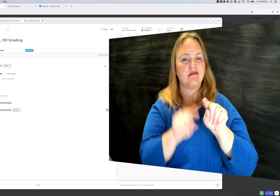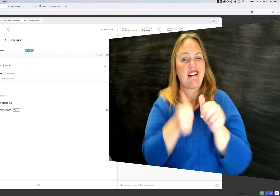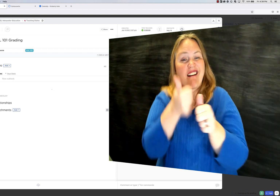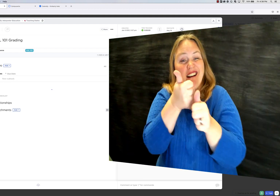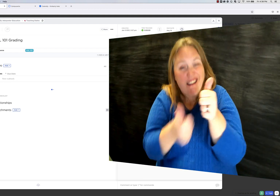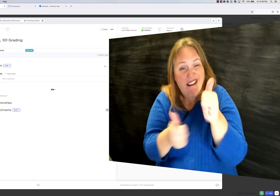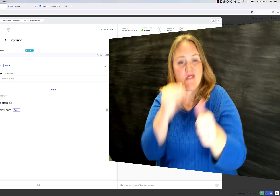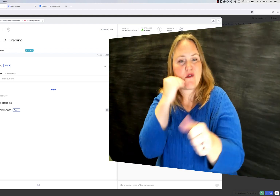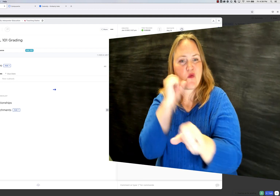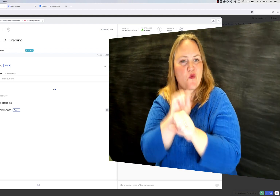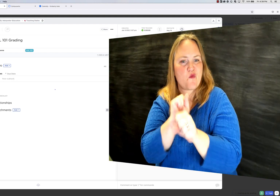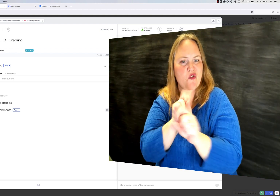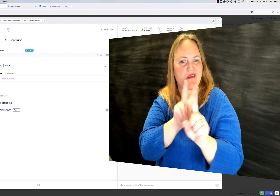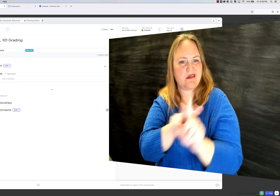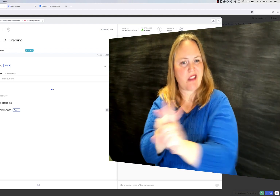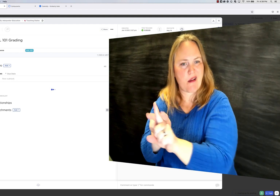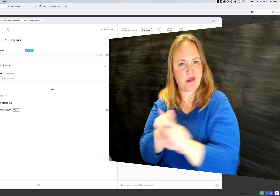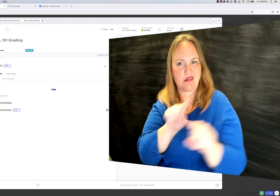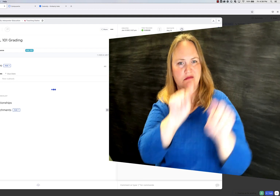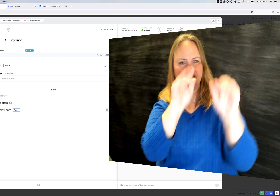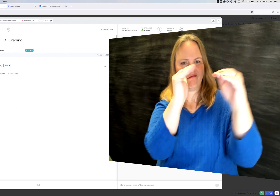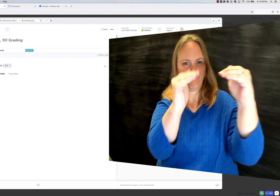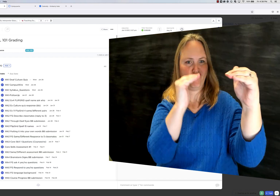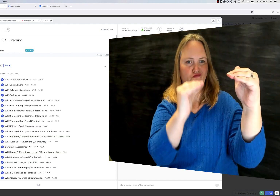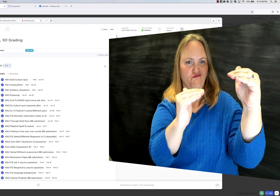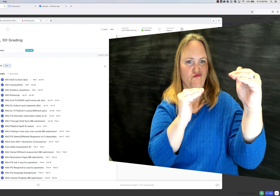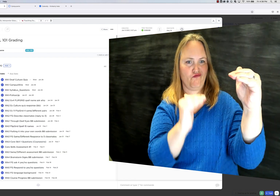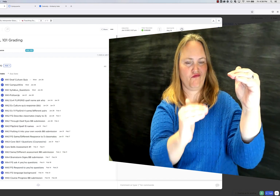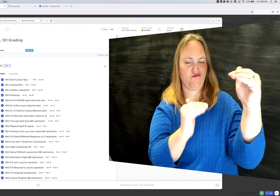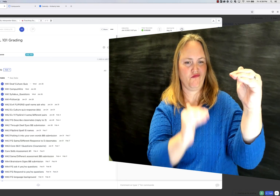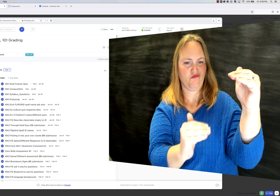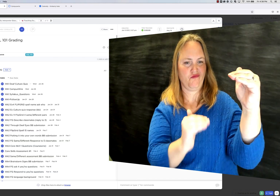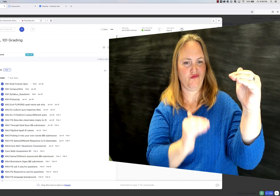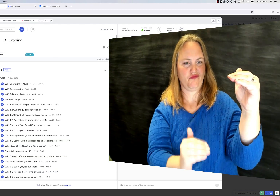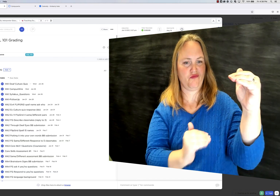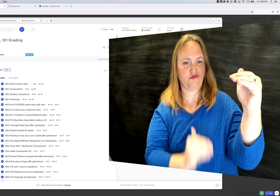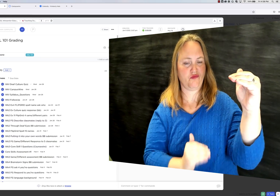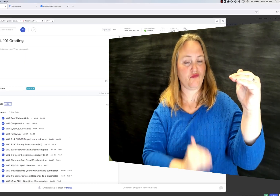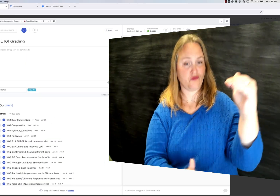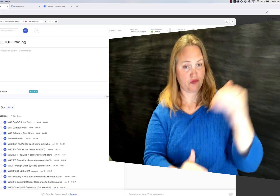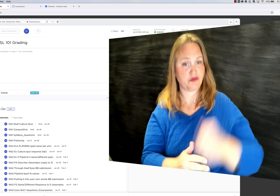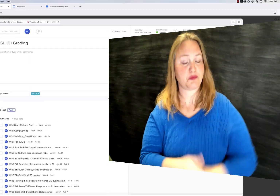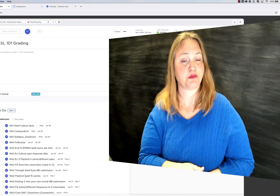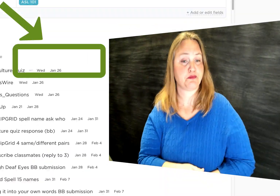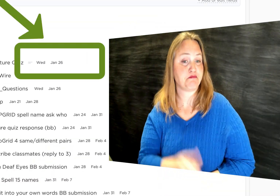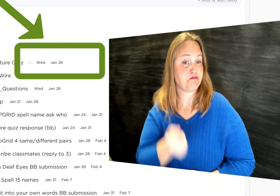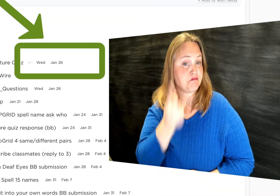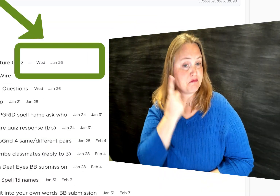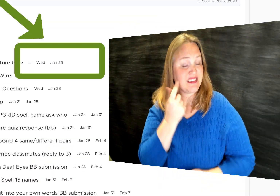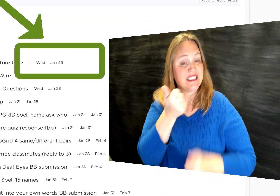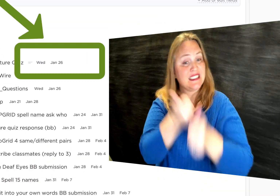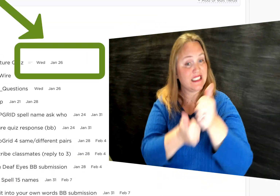it lists every single thing that needs to be graded the whole semester. The start date tells me